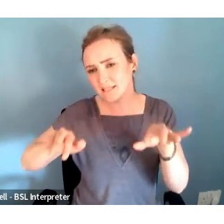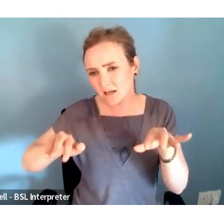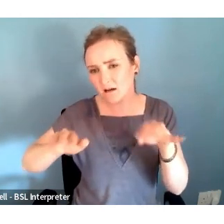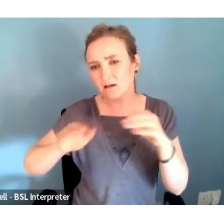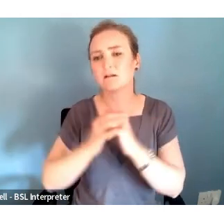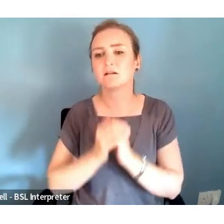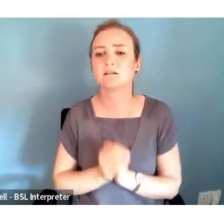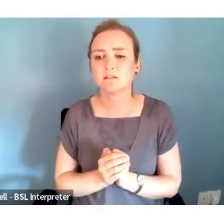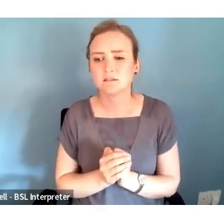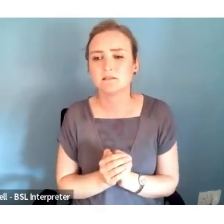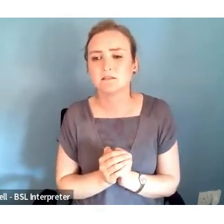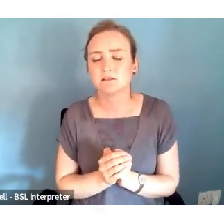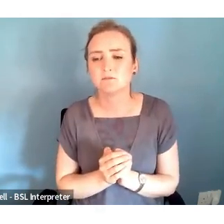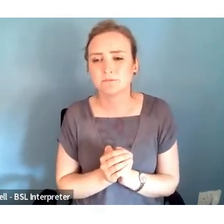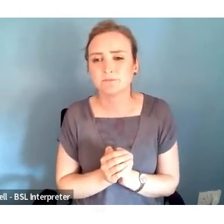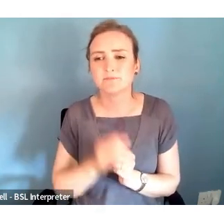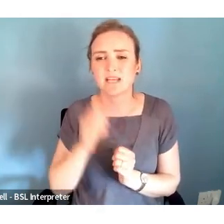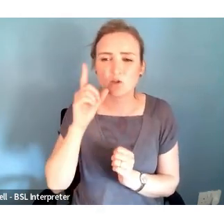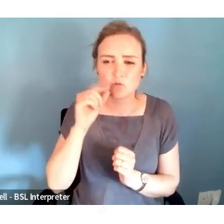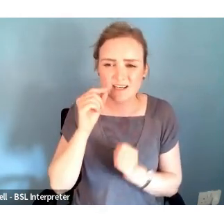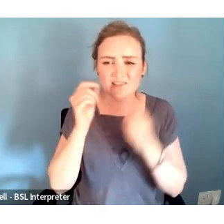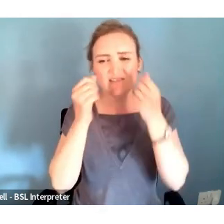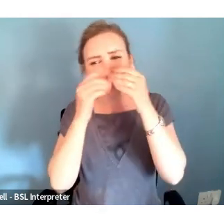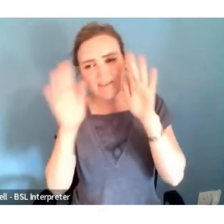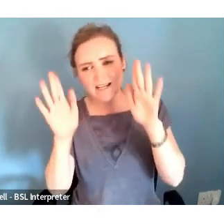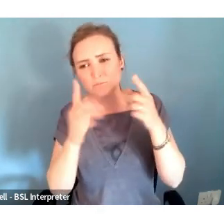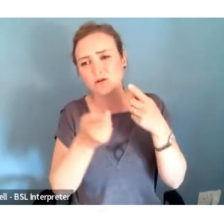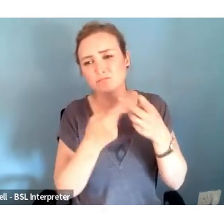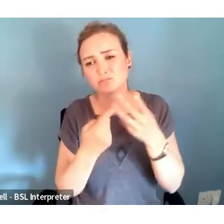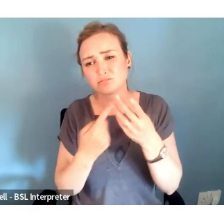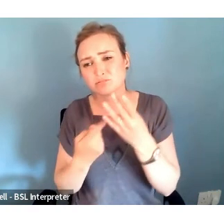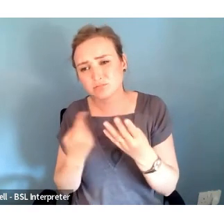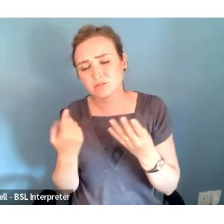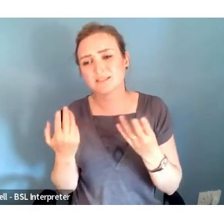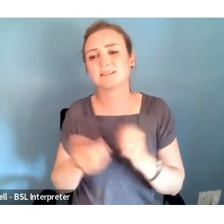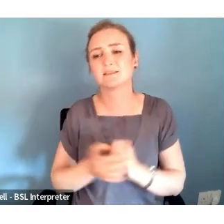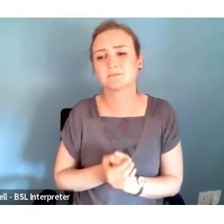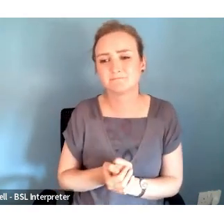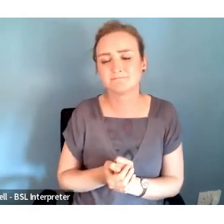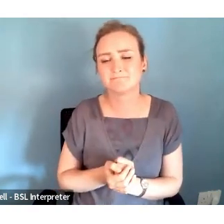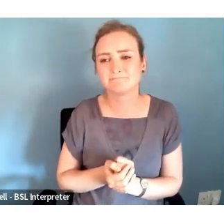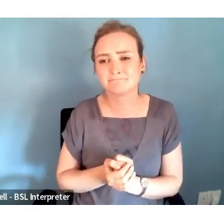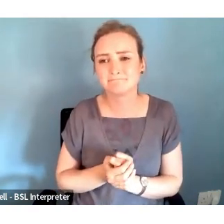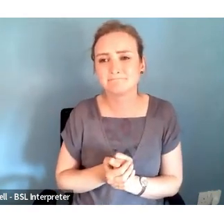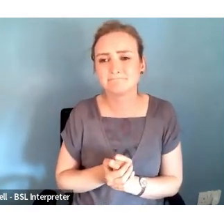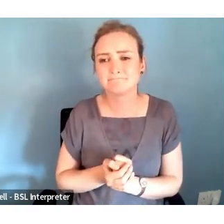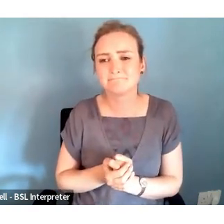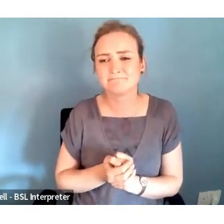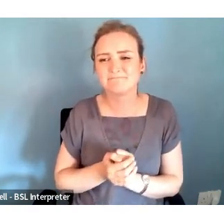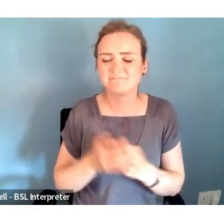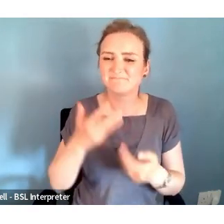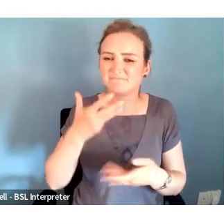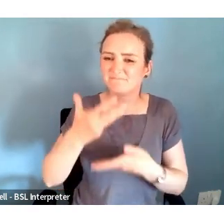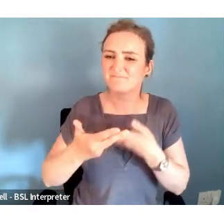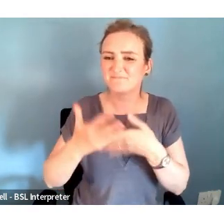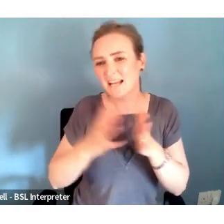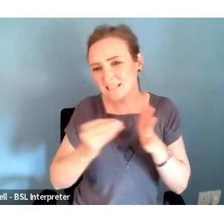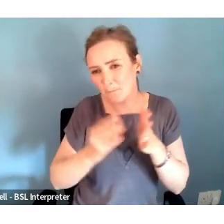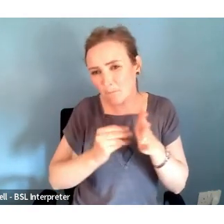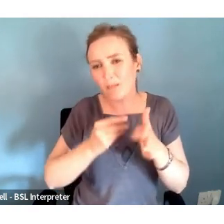you are like as an employer. Working practises . Case studies, things like that, I think that is a really